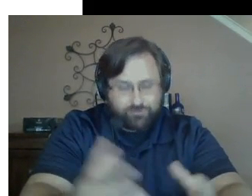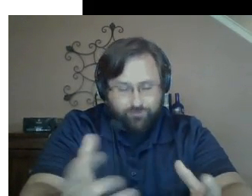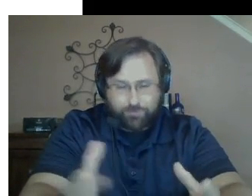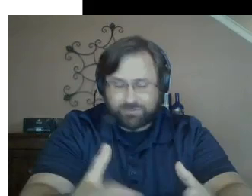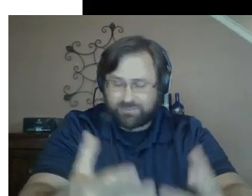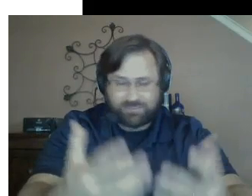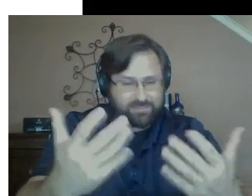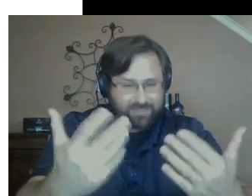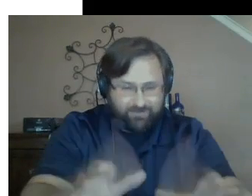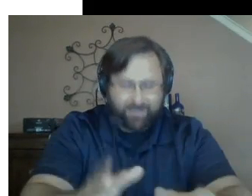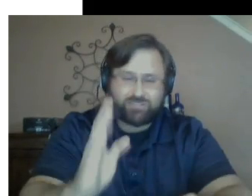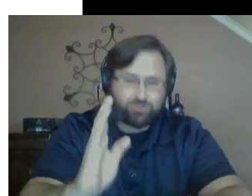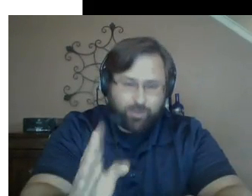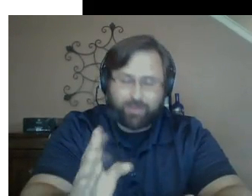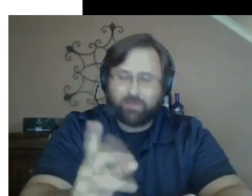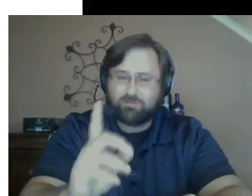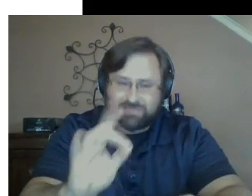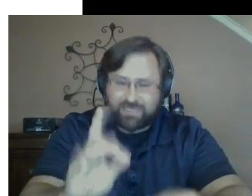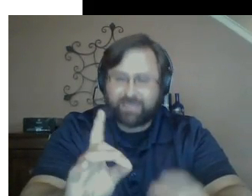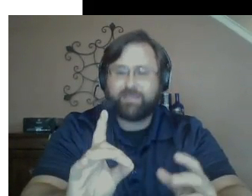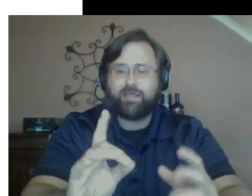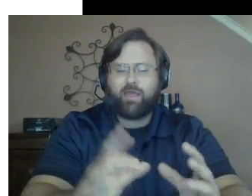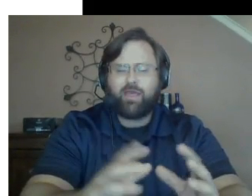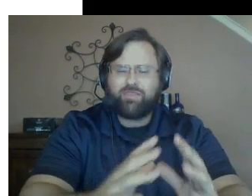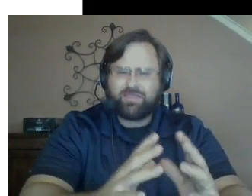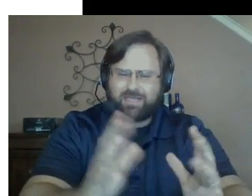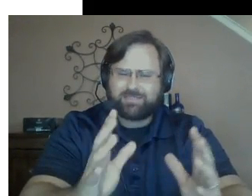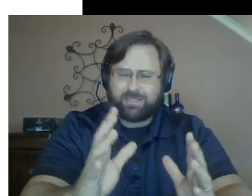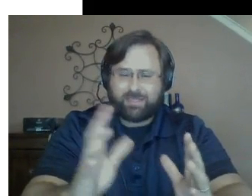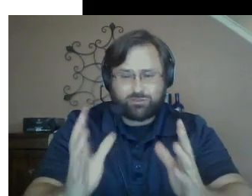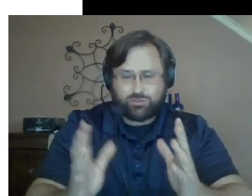verbs such as the sign finish will did these signs that that